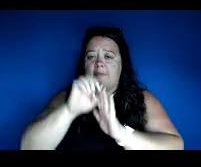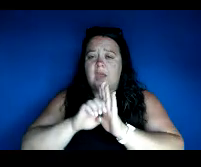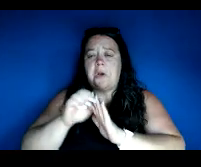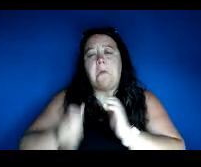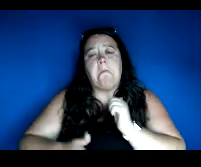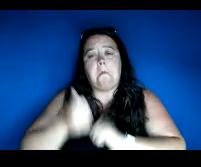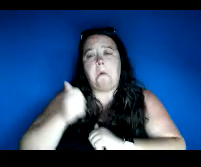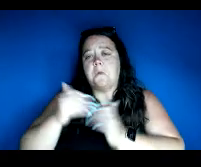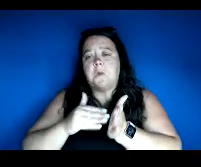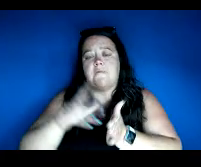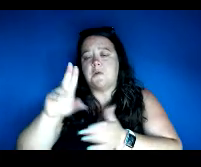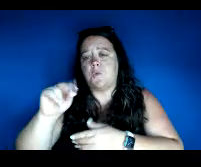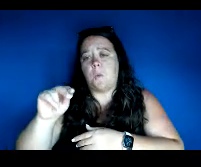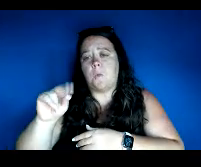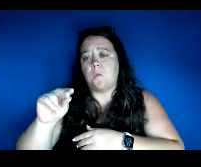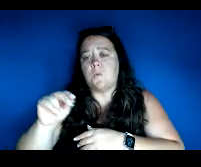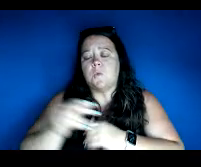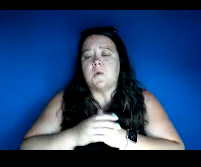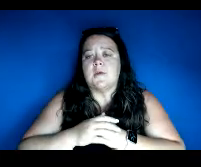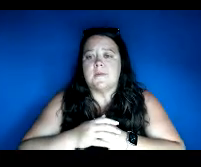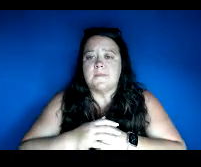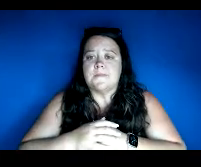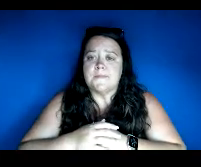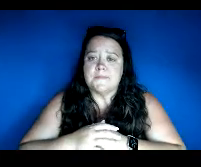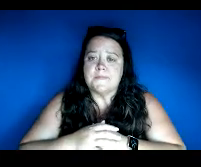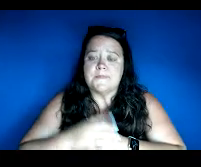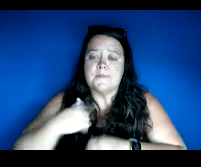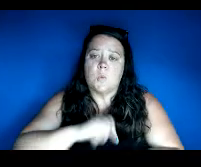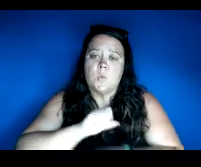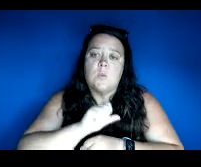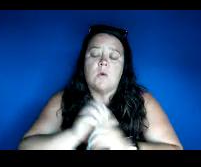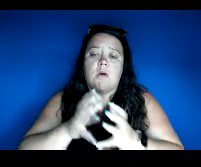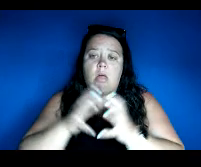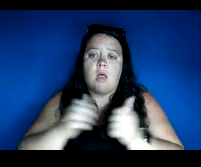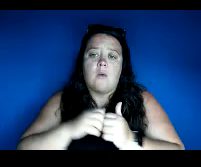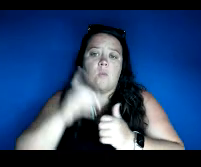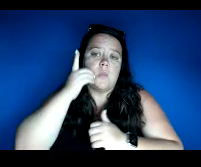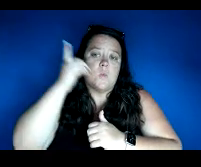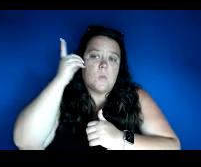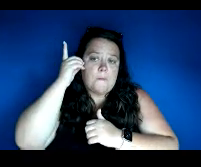We've really worked with Residential Life. You know, in terms of accessibility,